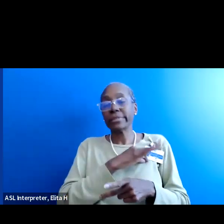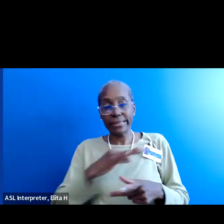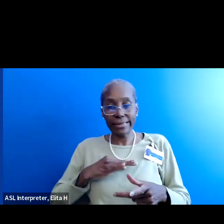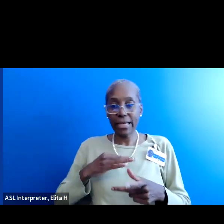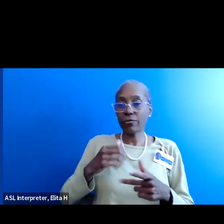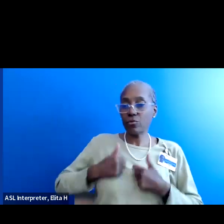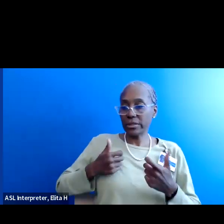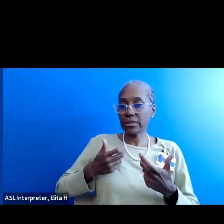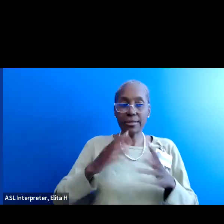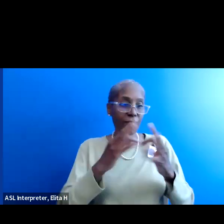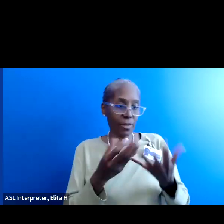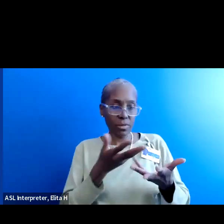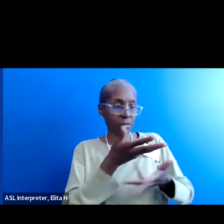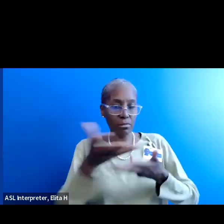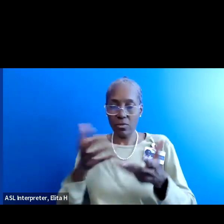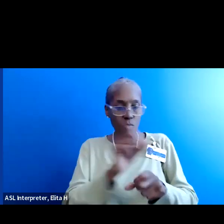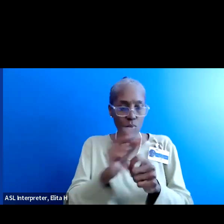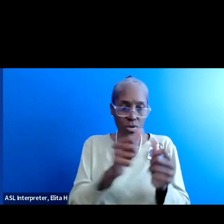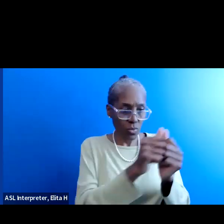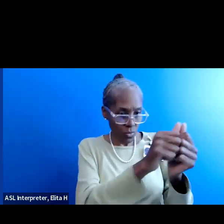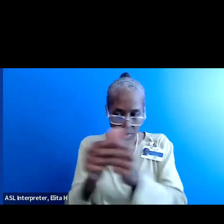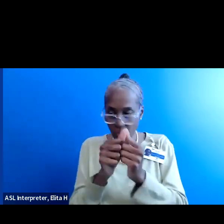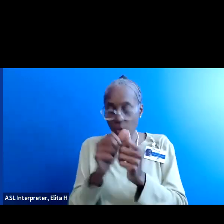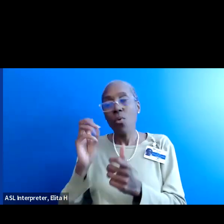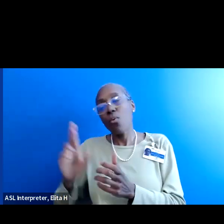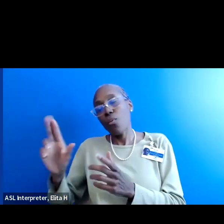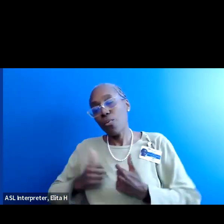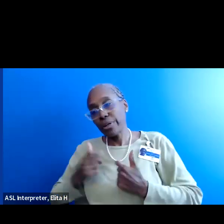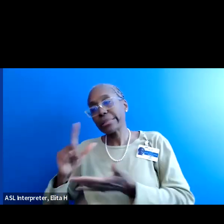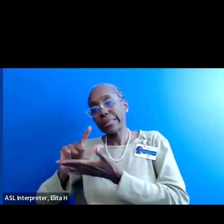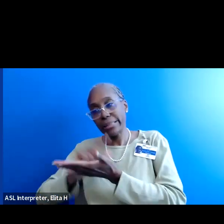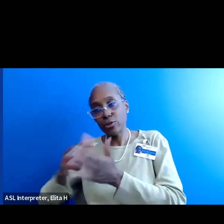or their family and or the resident's legal representative to gain a